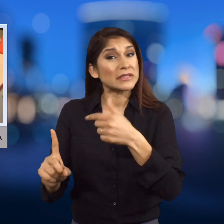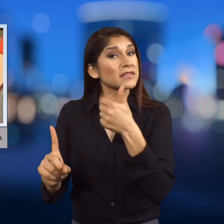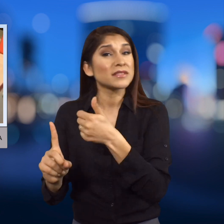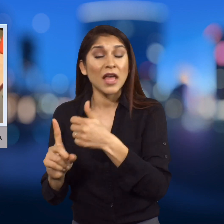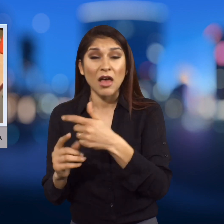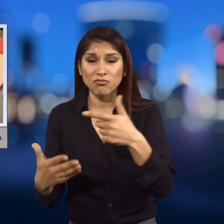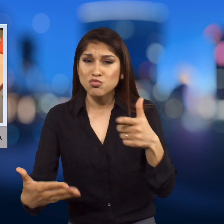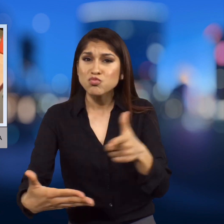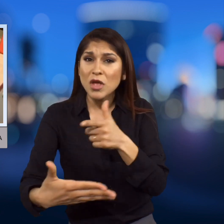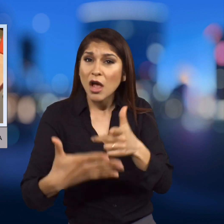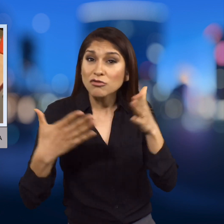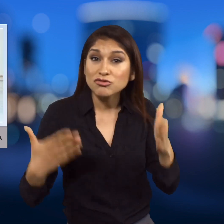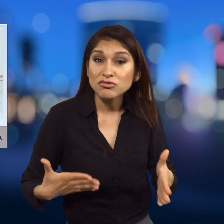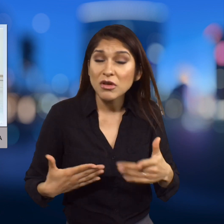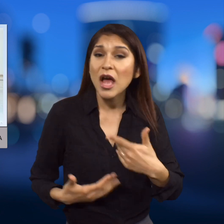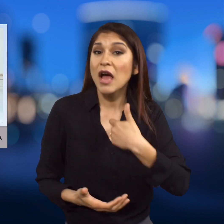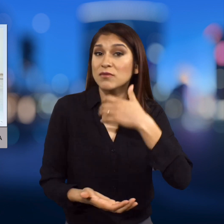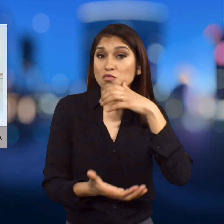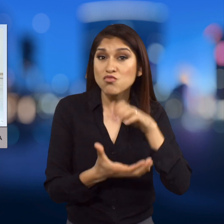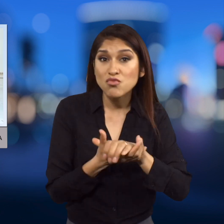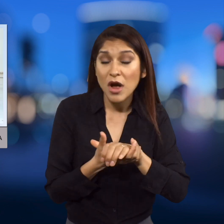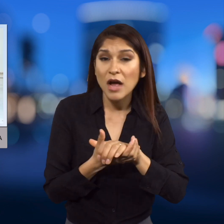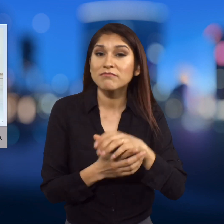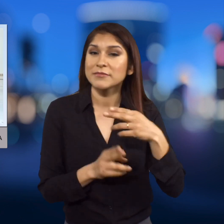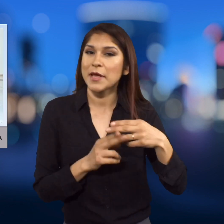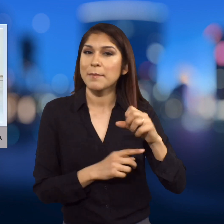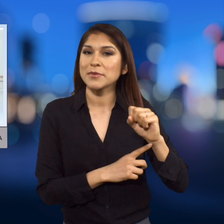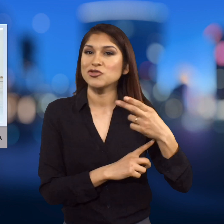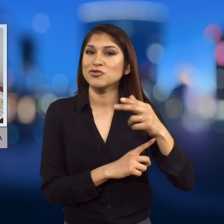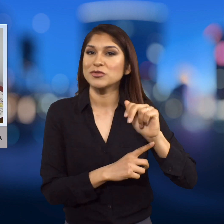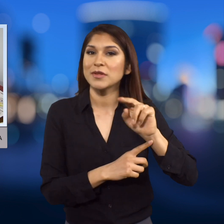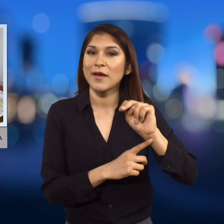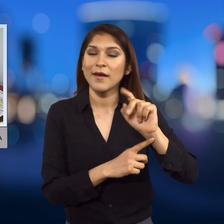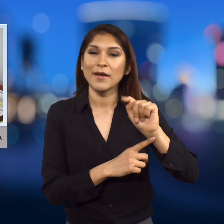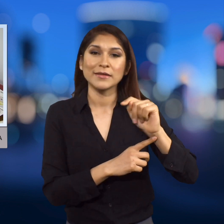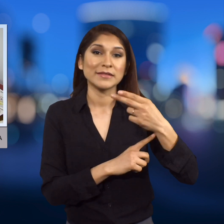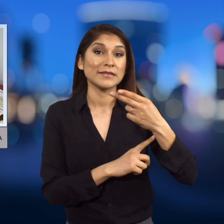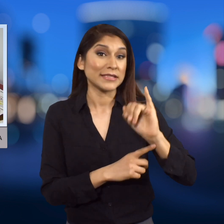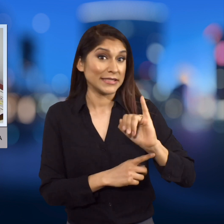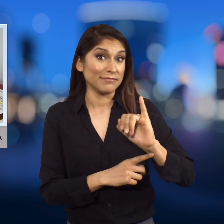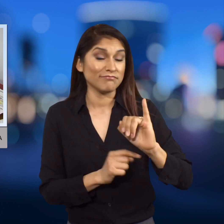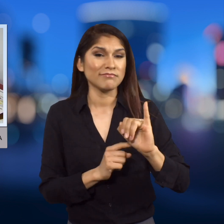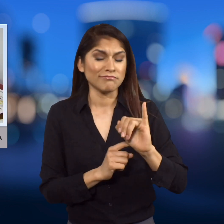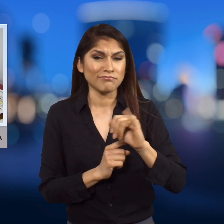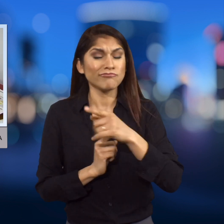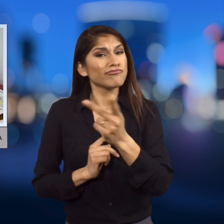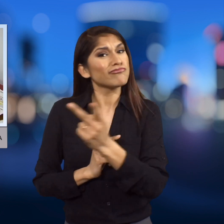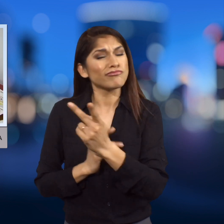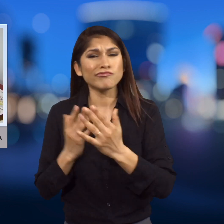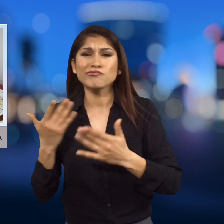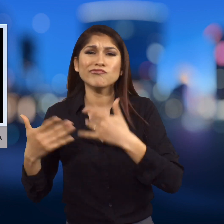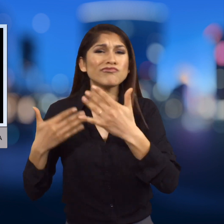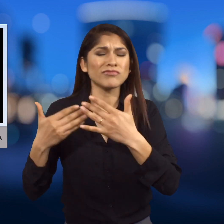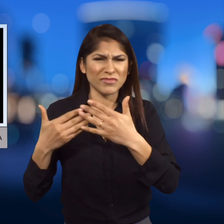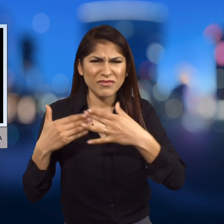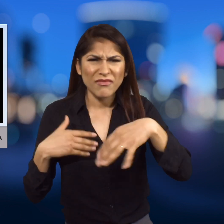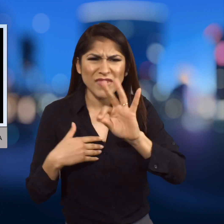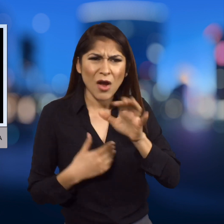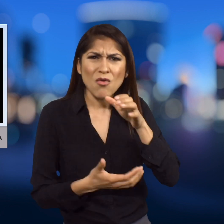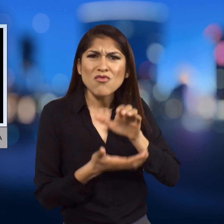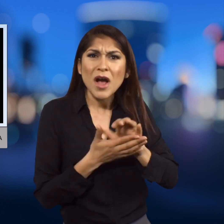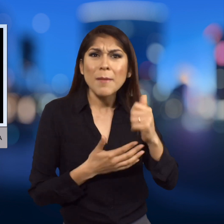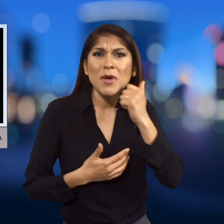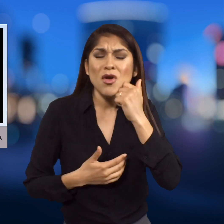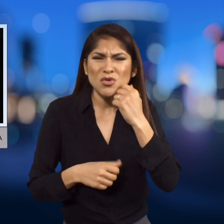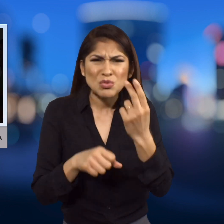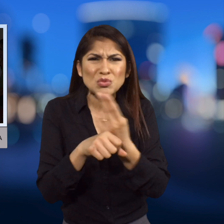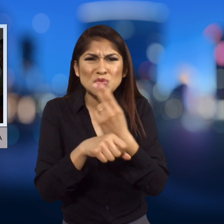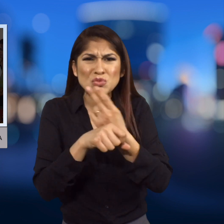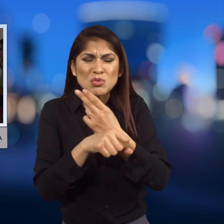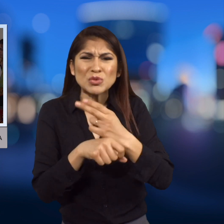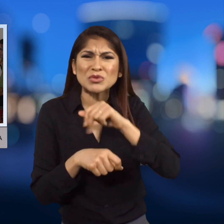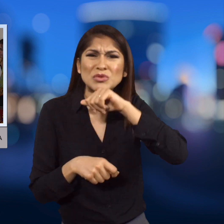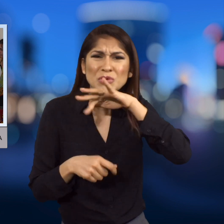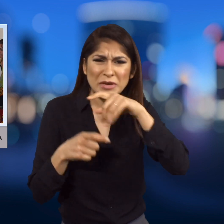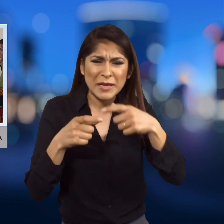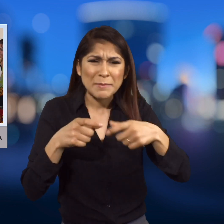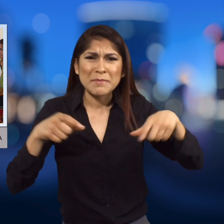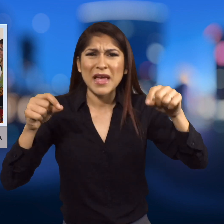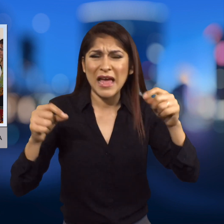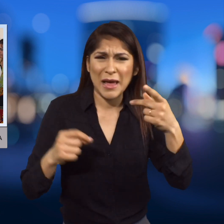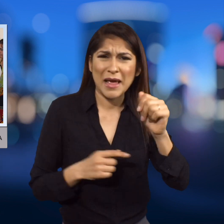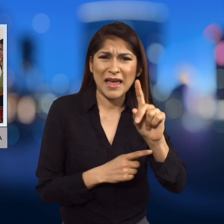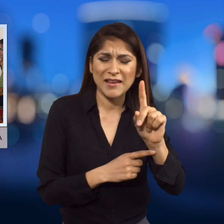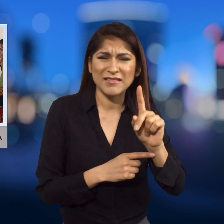He is a welder from southern India who discovered his wife Shanthi using a dirty rag instead